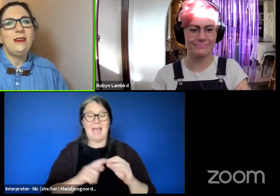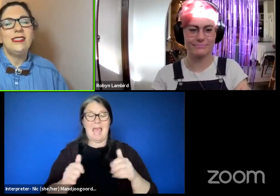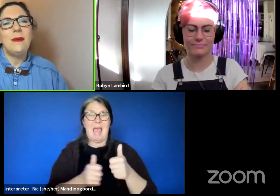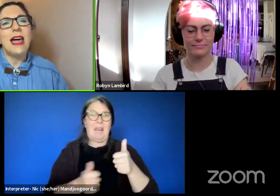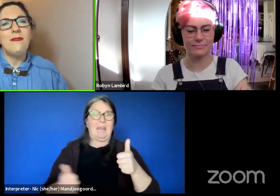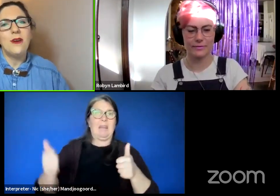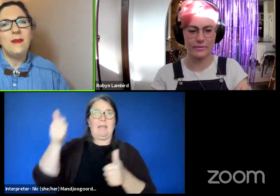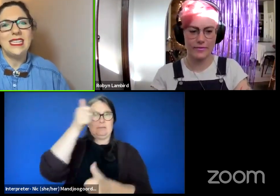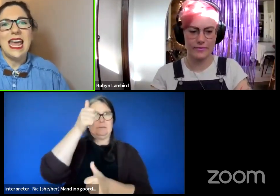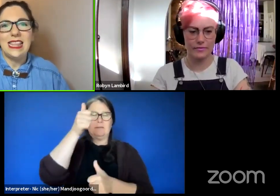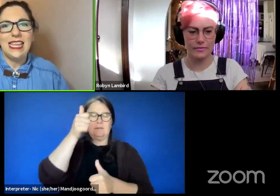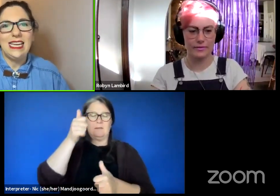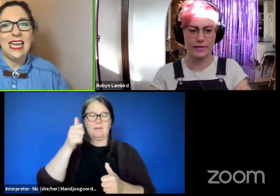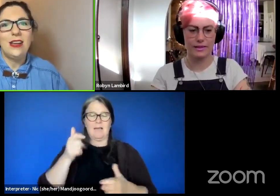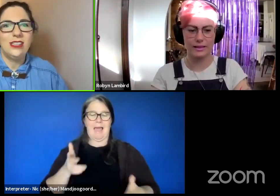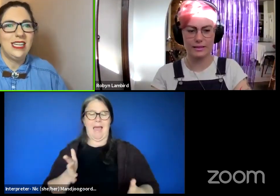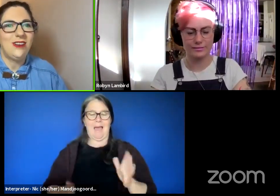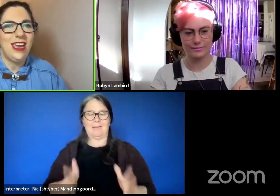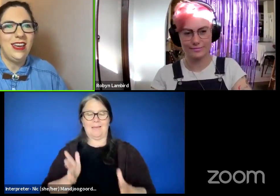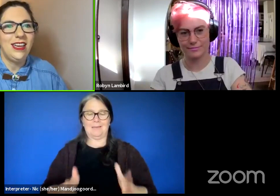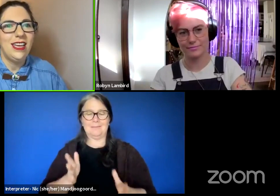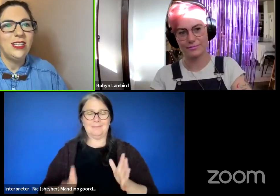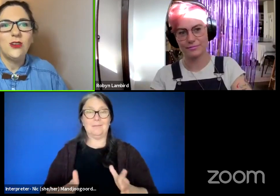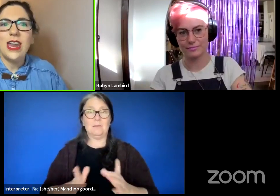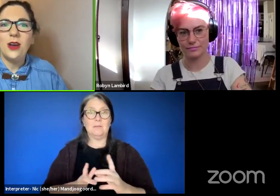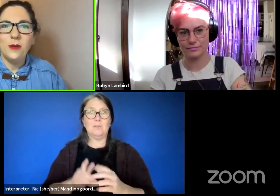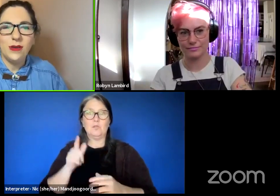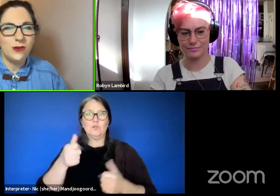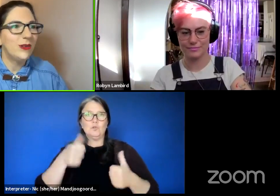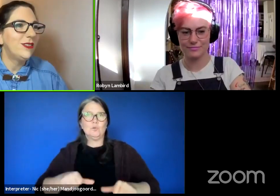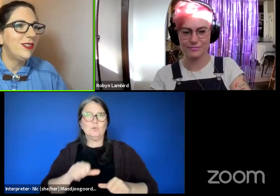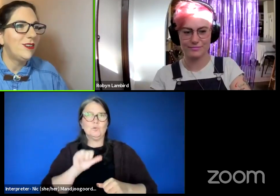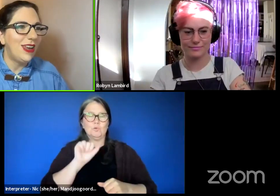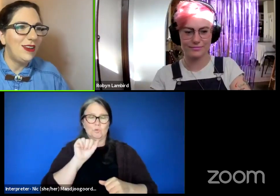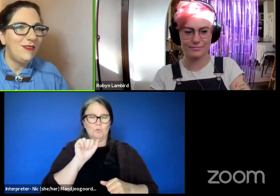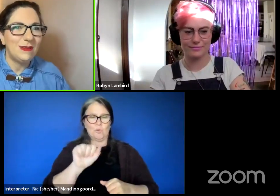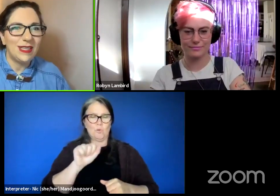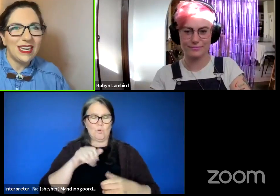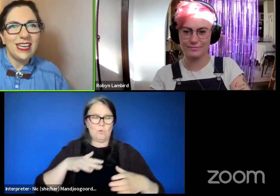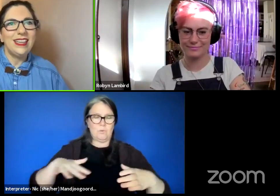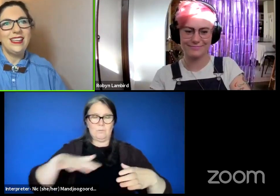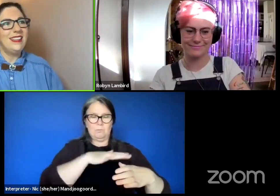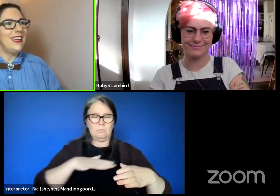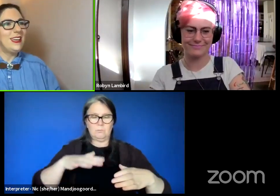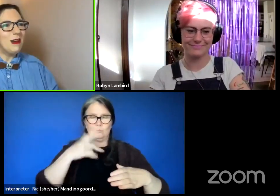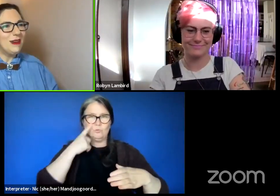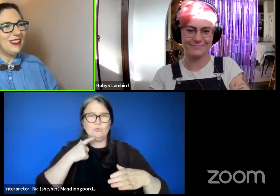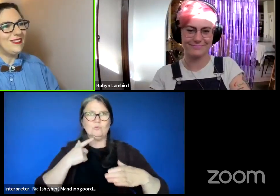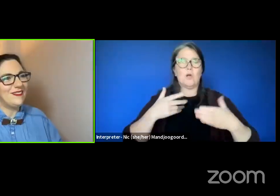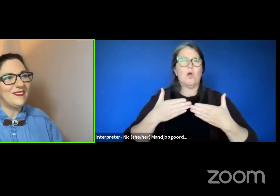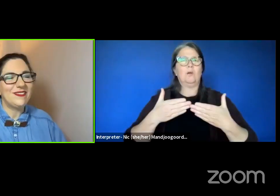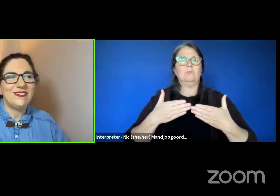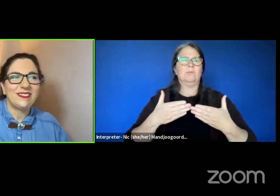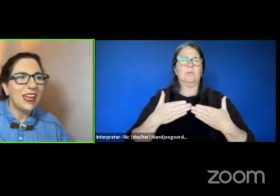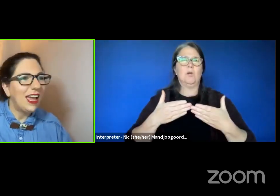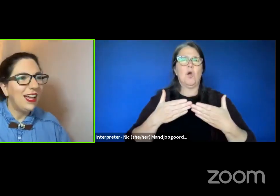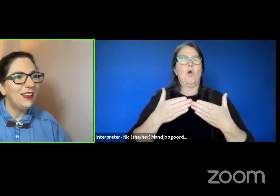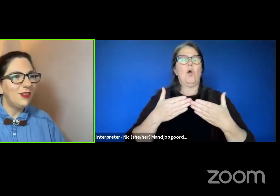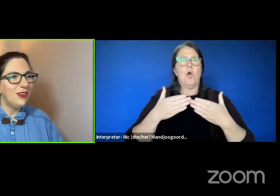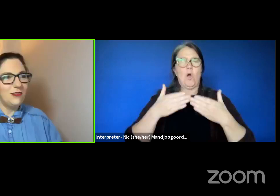power athlete model, mental and disability advocate that disability advocate. They use their platform. isn't as an athlete and content create as an athlete and content creator, to try to open doors to greater visibility.